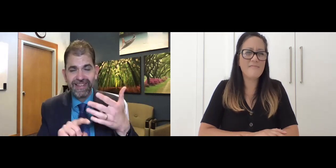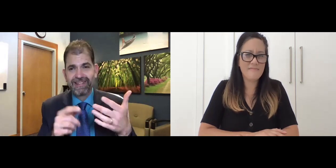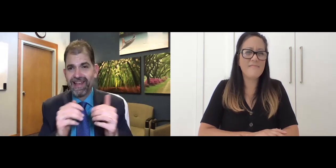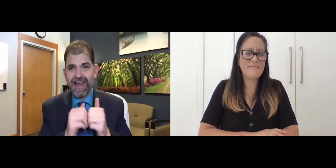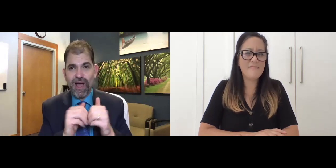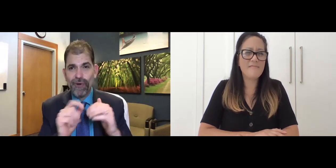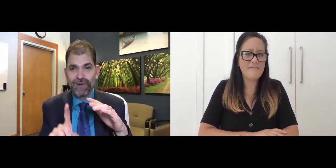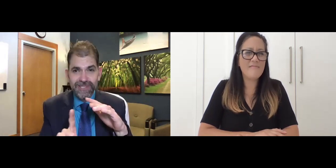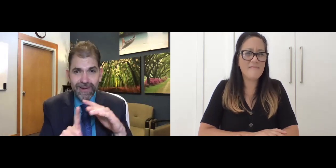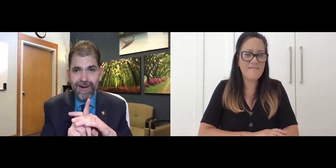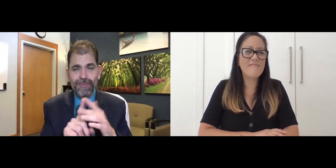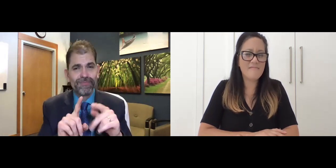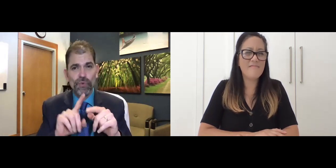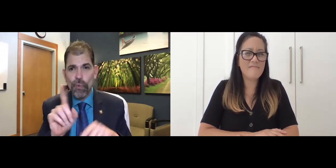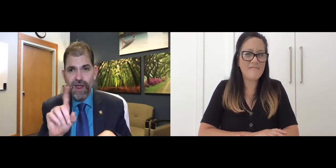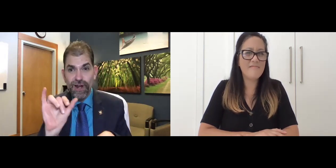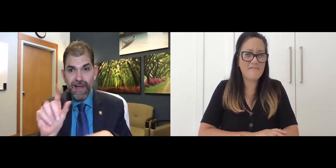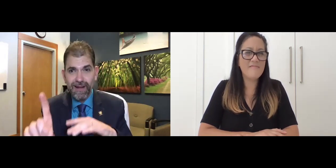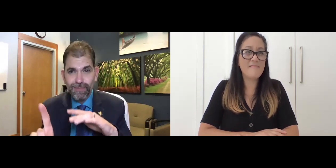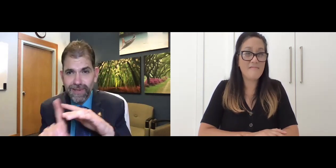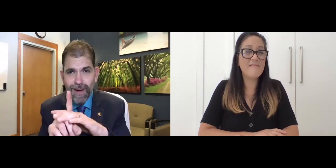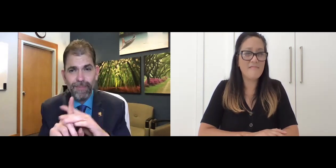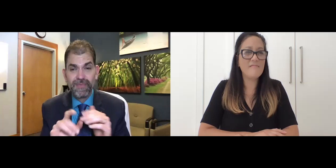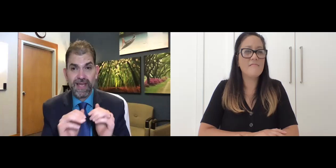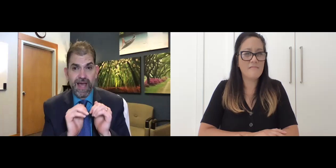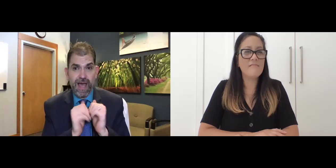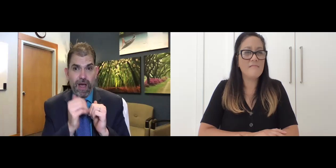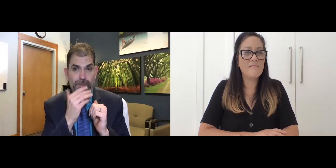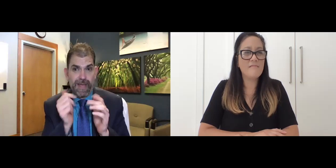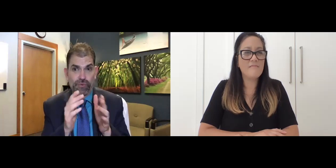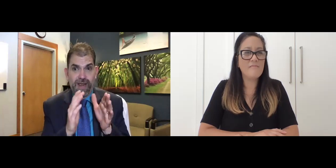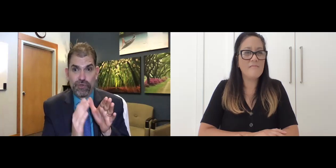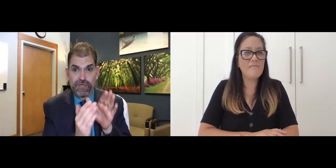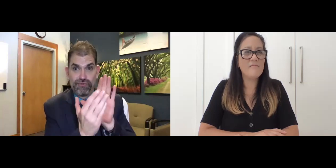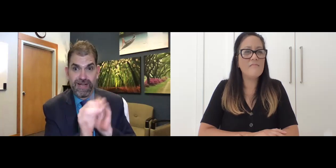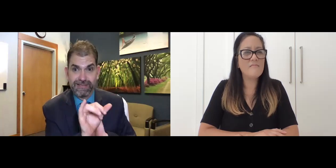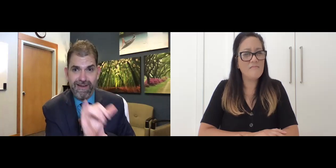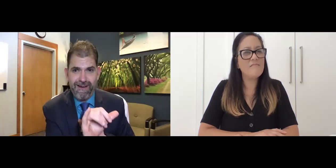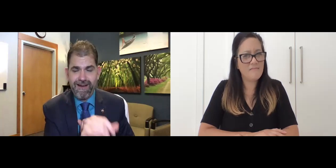with discrimination, what it looks like, where it surfaces,